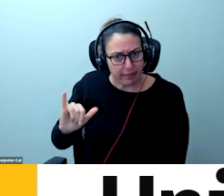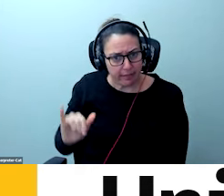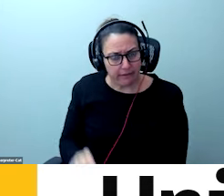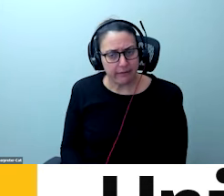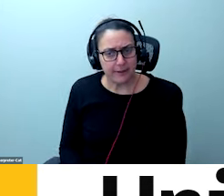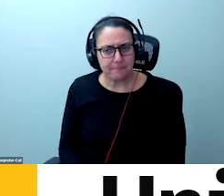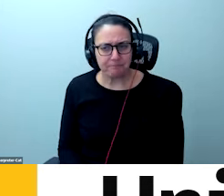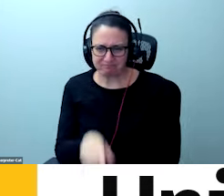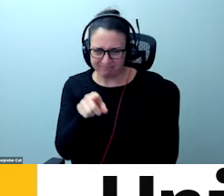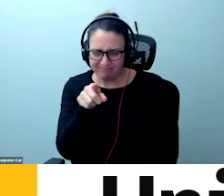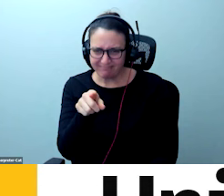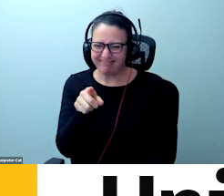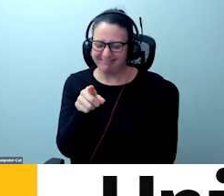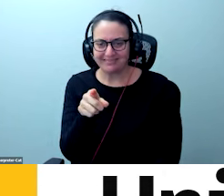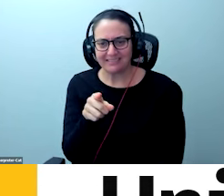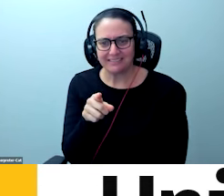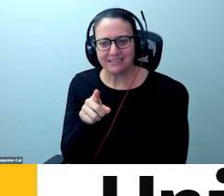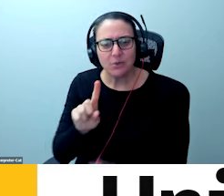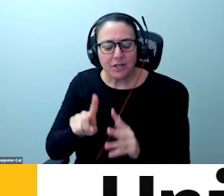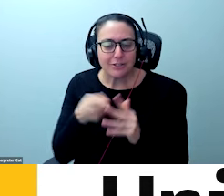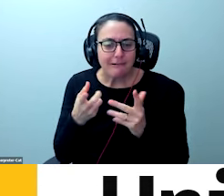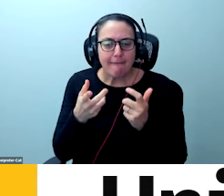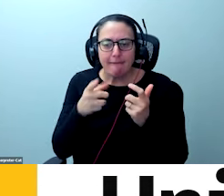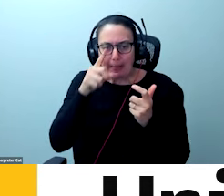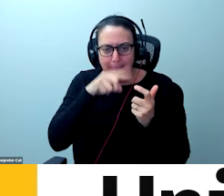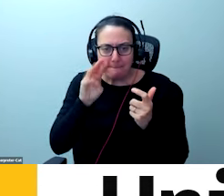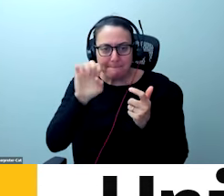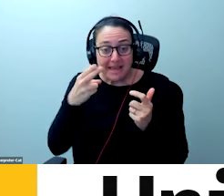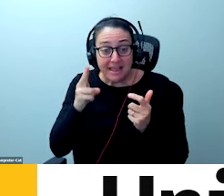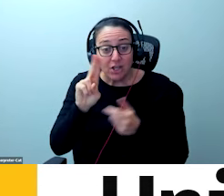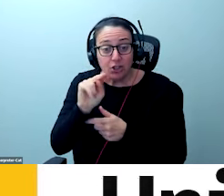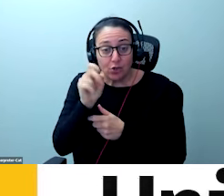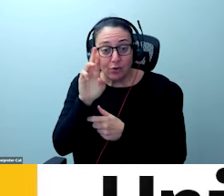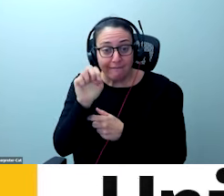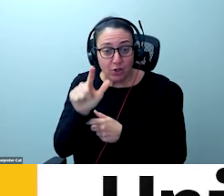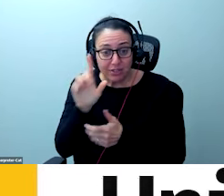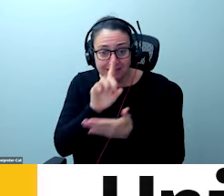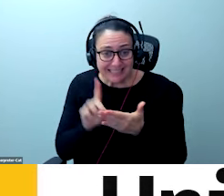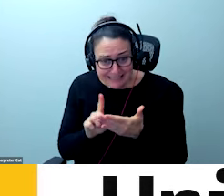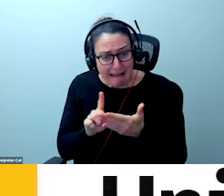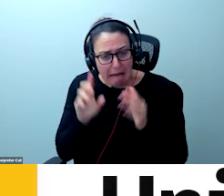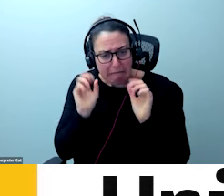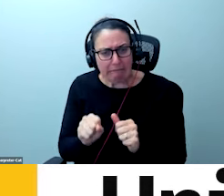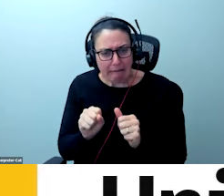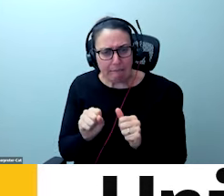So I wanted to start breaking down some of these myths that universal design can be very static